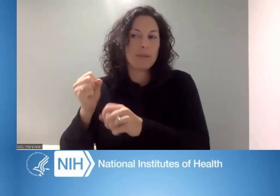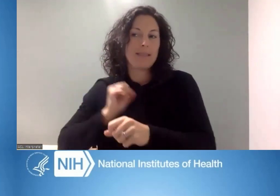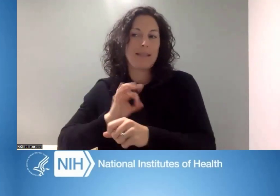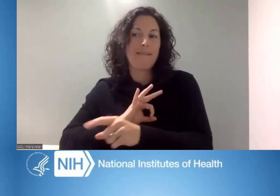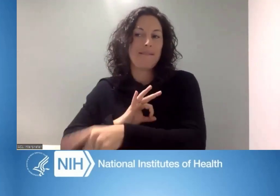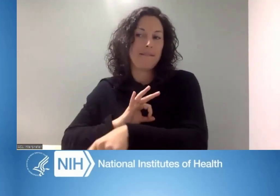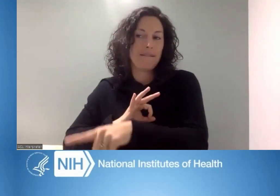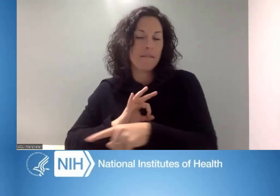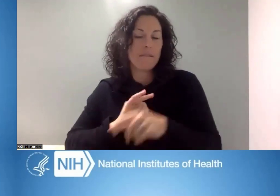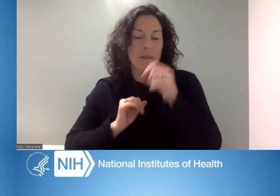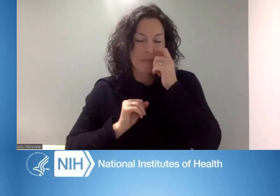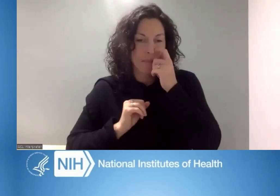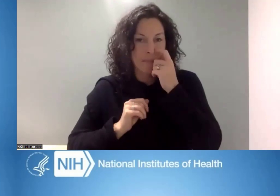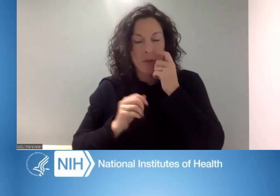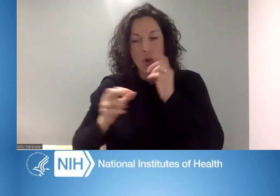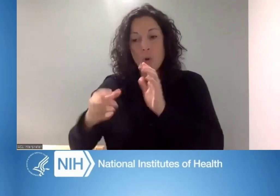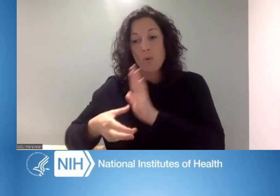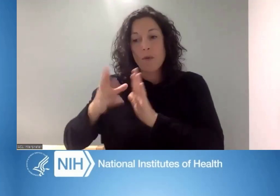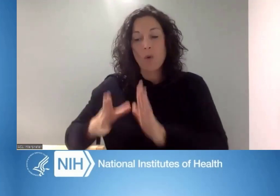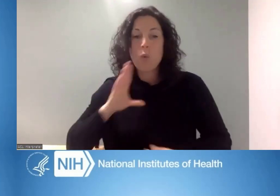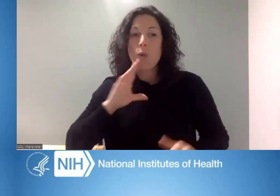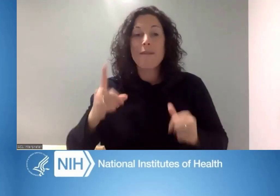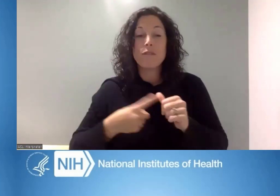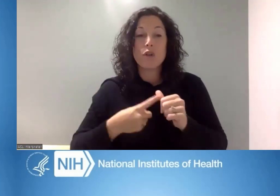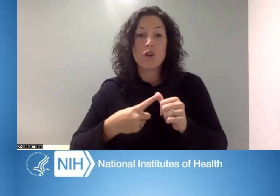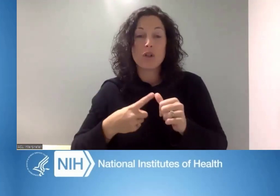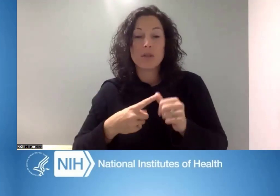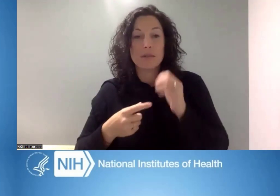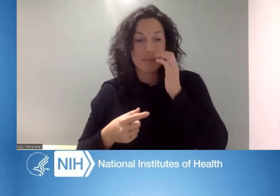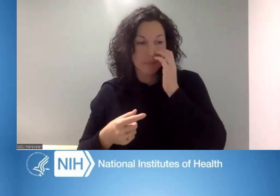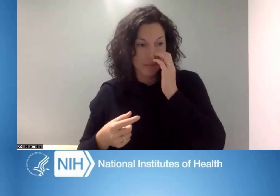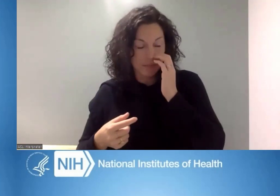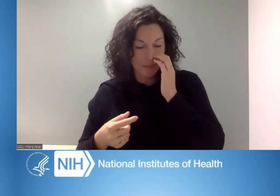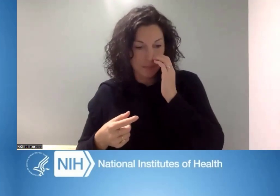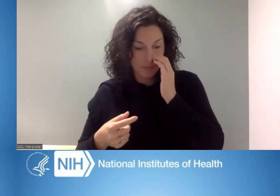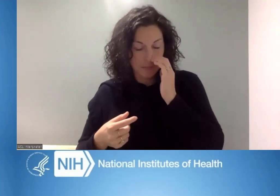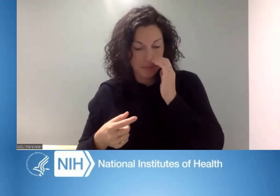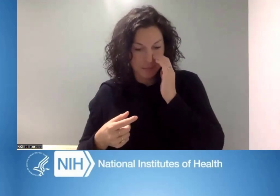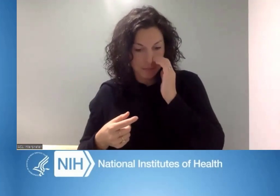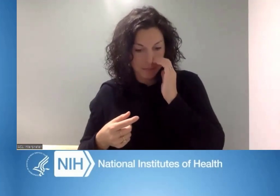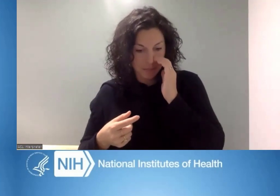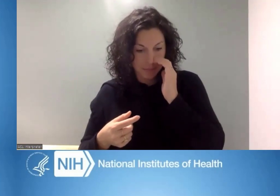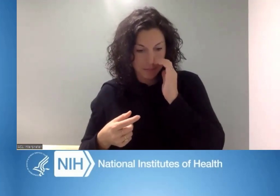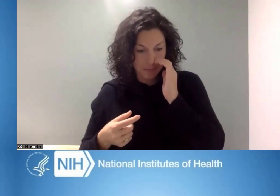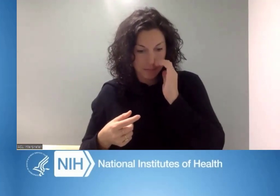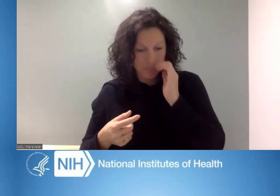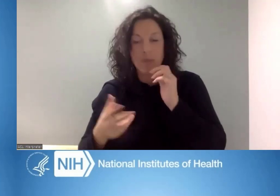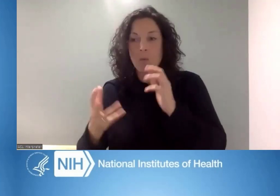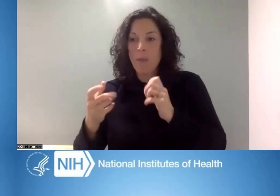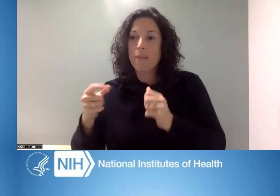the reviewers will first be asked to address those main topics that I mentioned at the beginning,